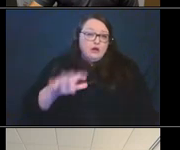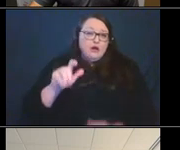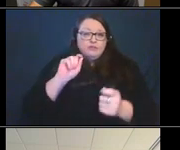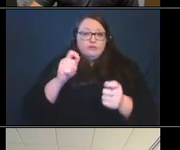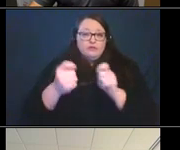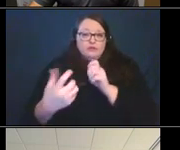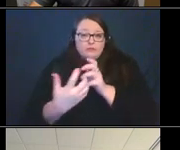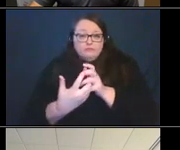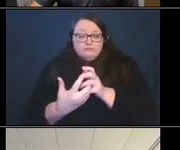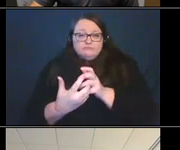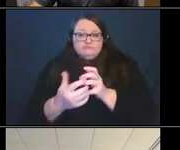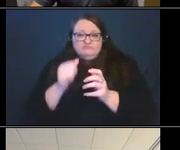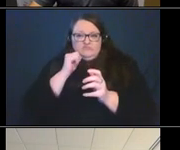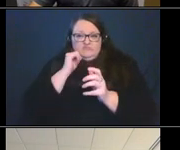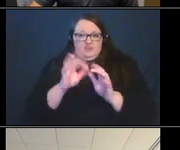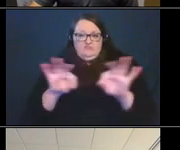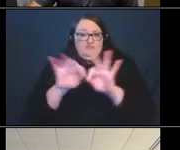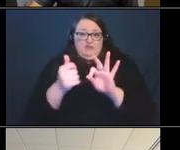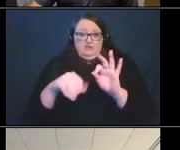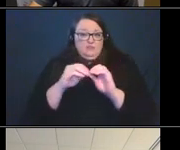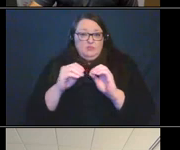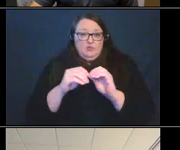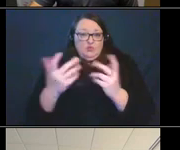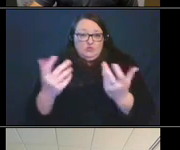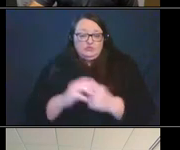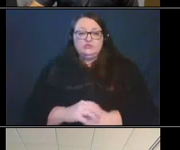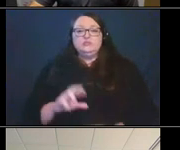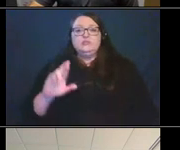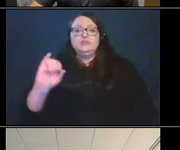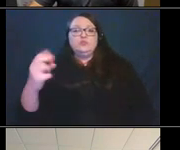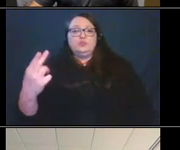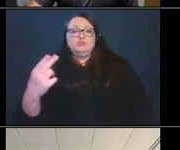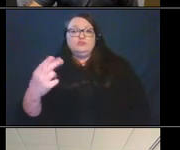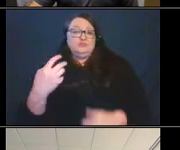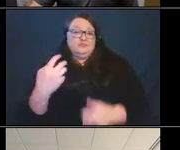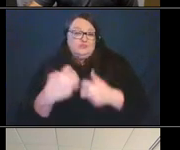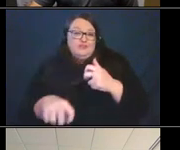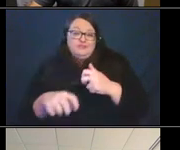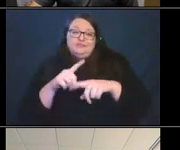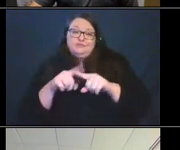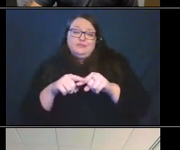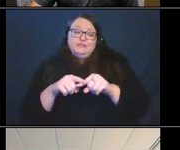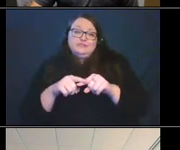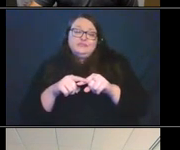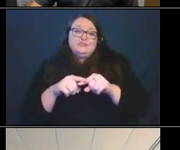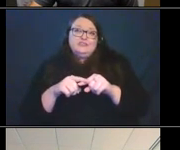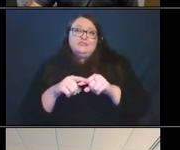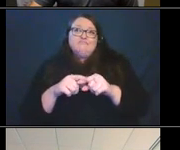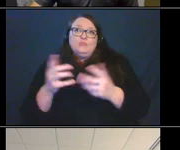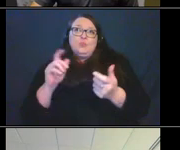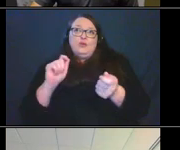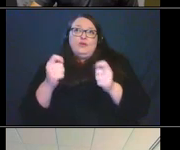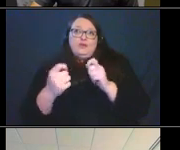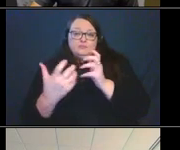Yeah, I mean, it's hard, because, like, it depends on what adaptations or structural adaptations